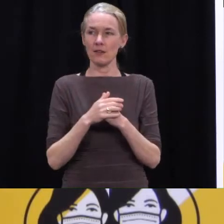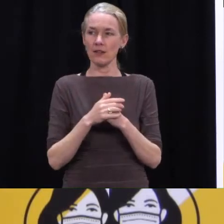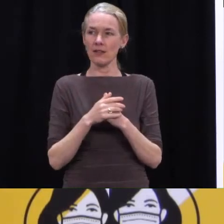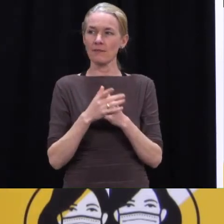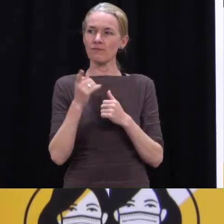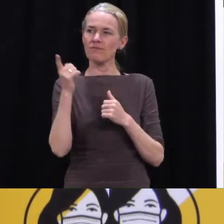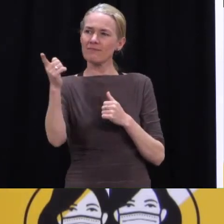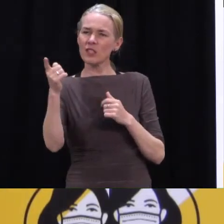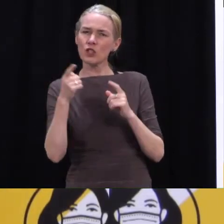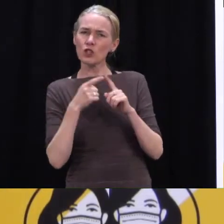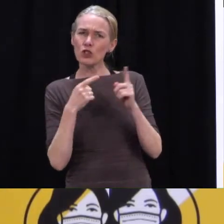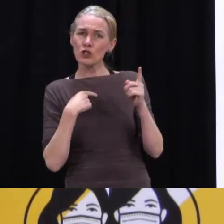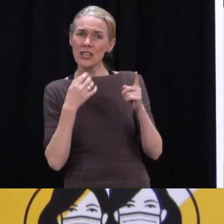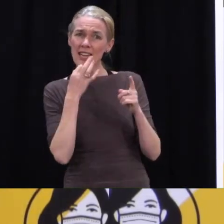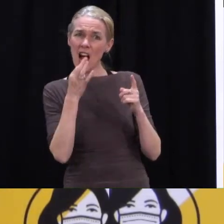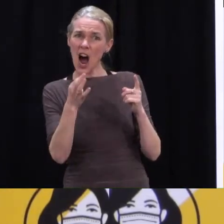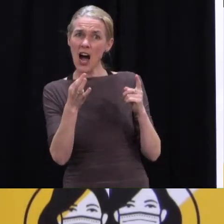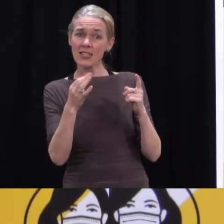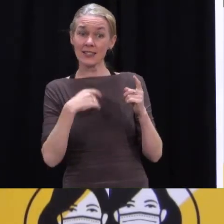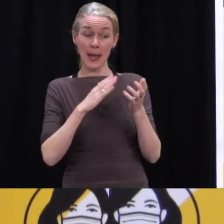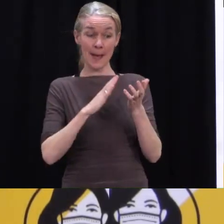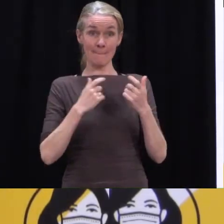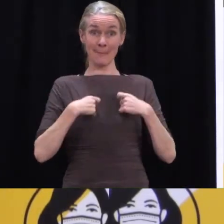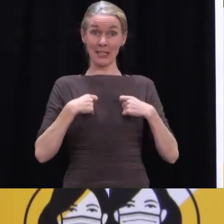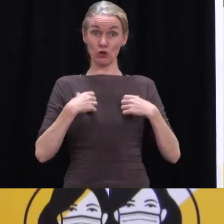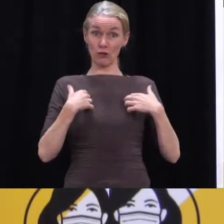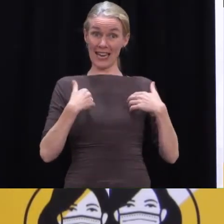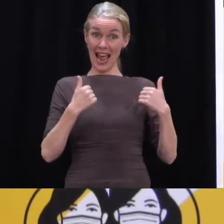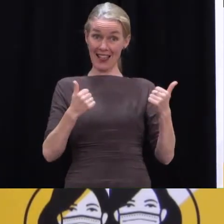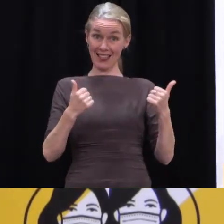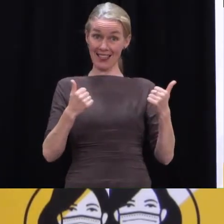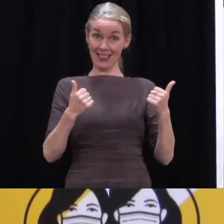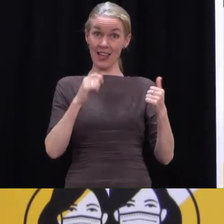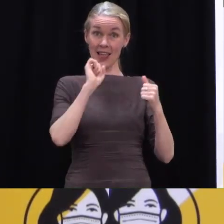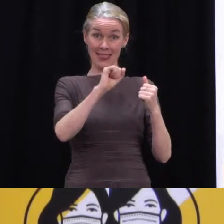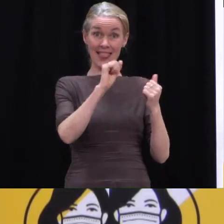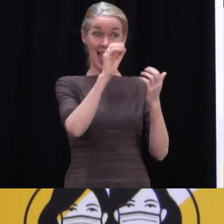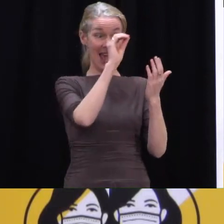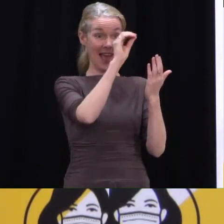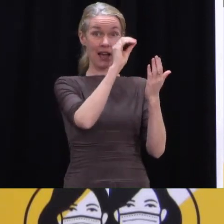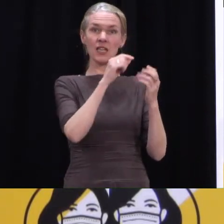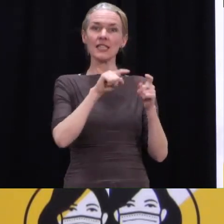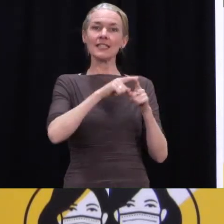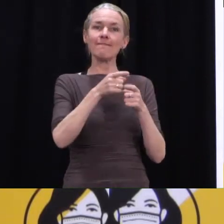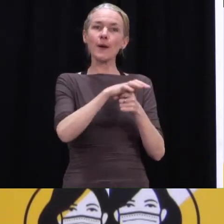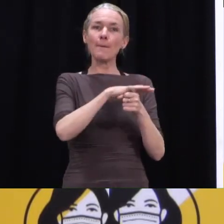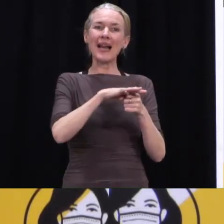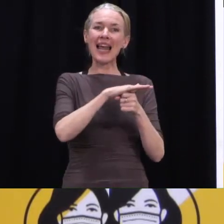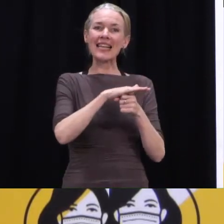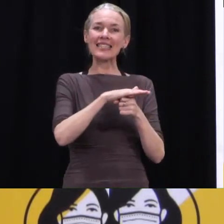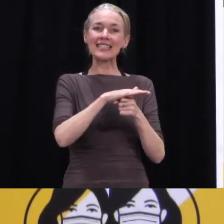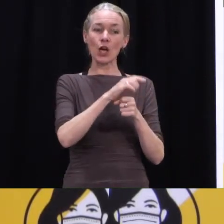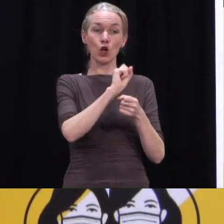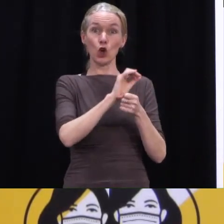Auckland case. There is definitely 19 of the 49 with no